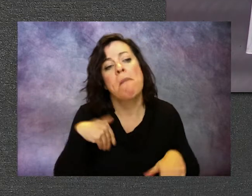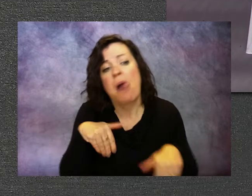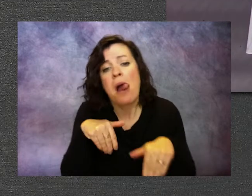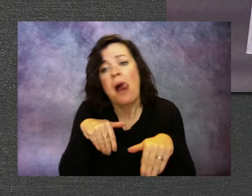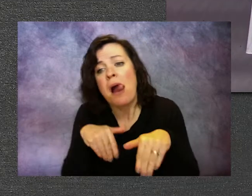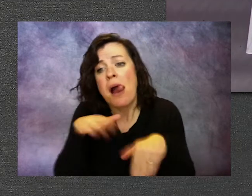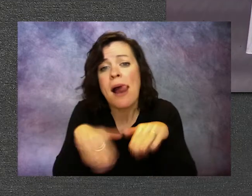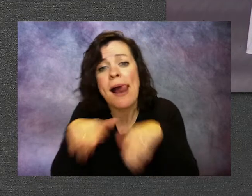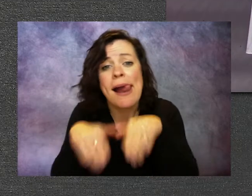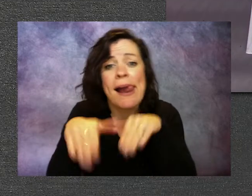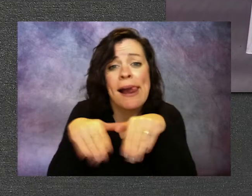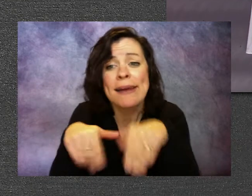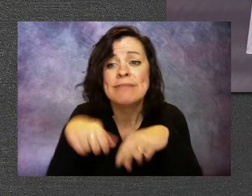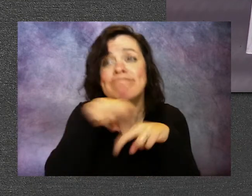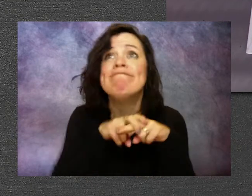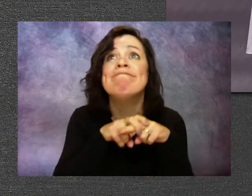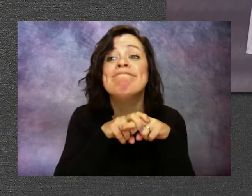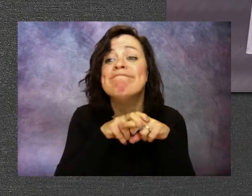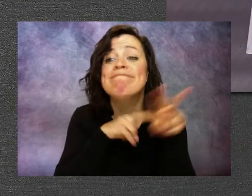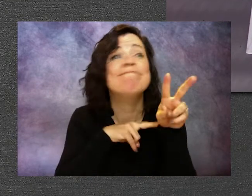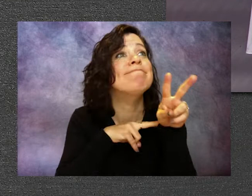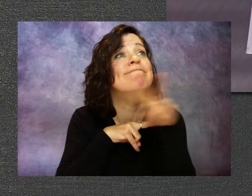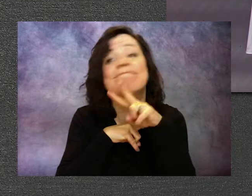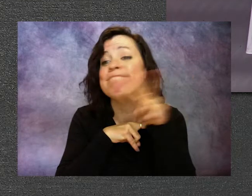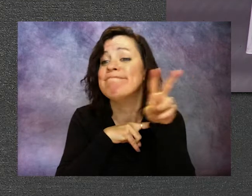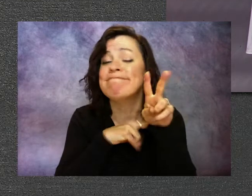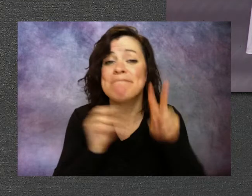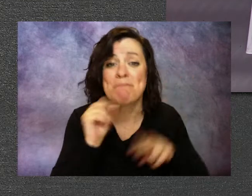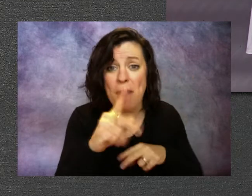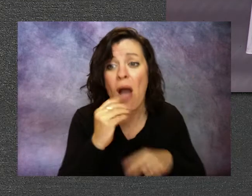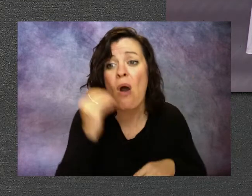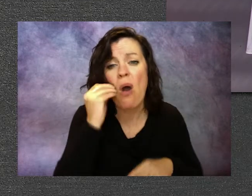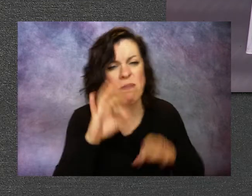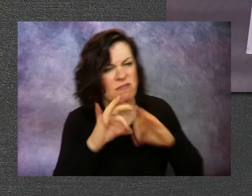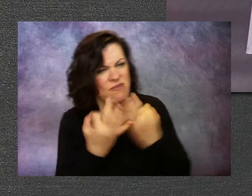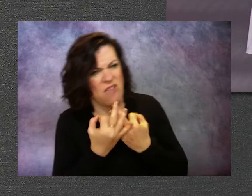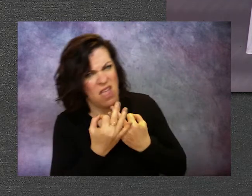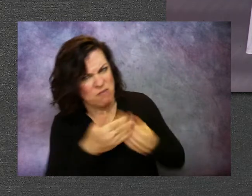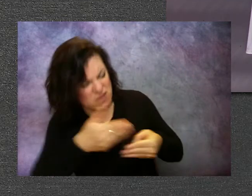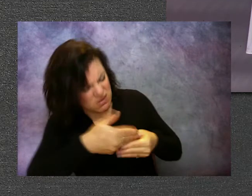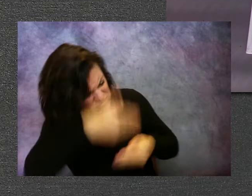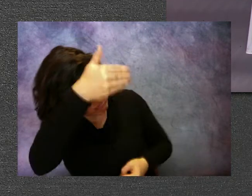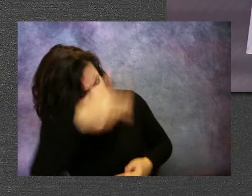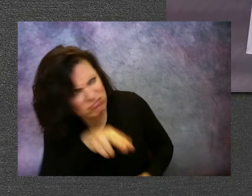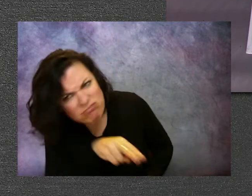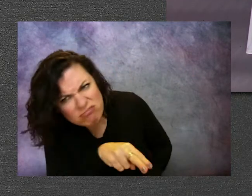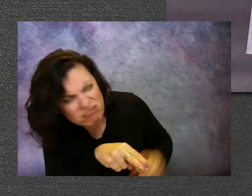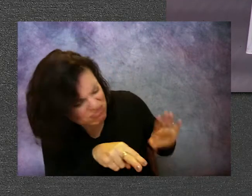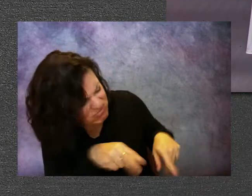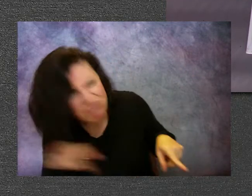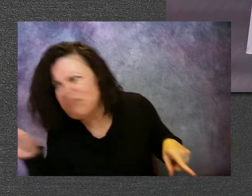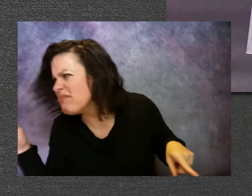and sat looking at the back door. One of the family looked out and said, "There's a strange dog in the back yard."